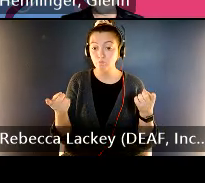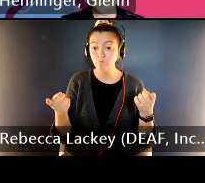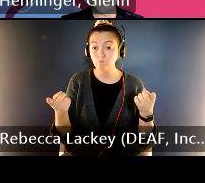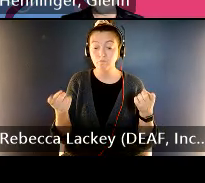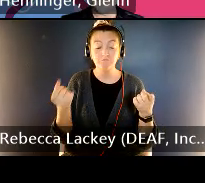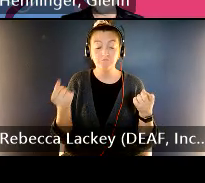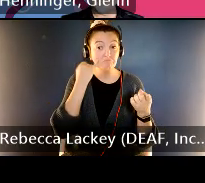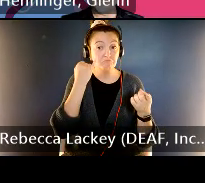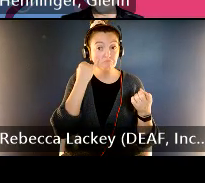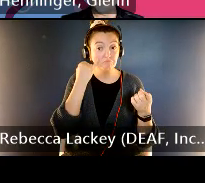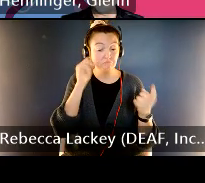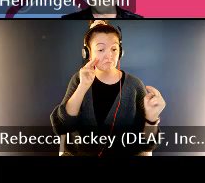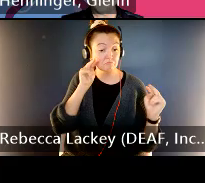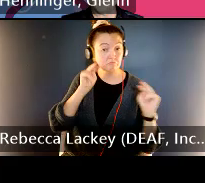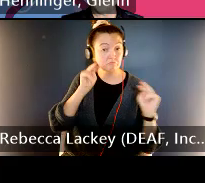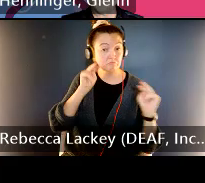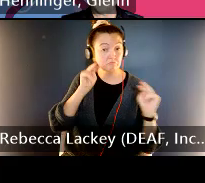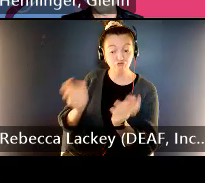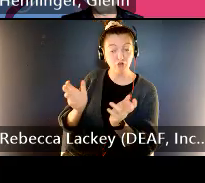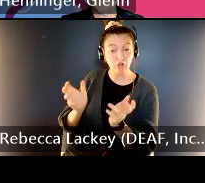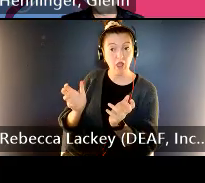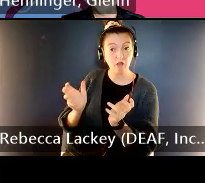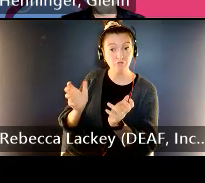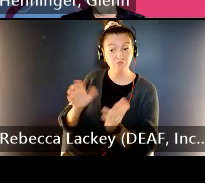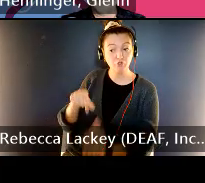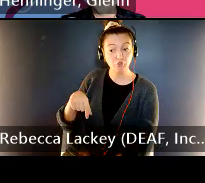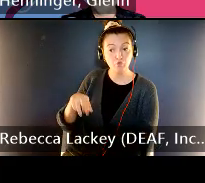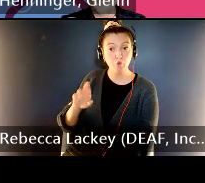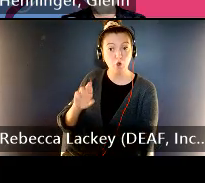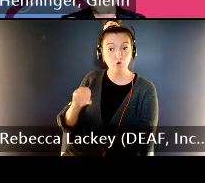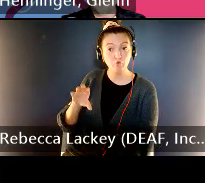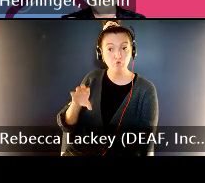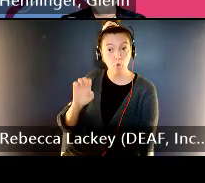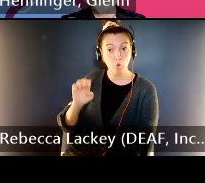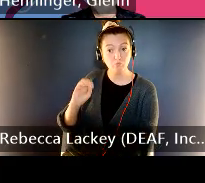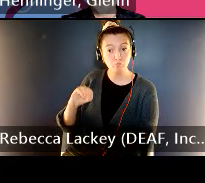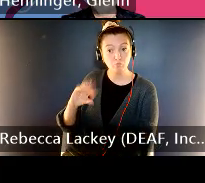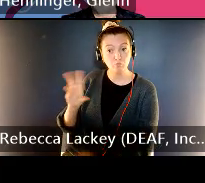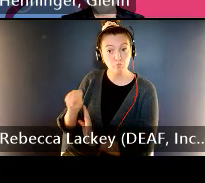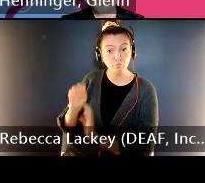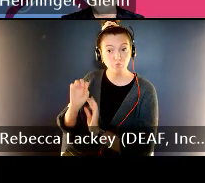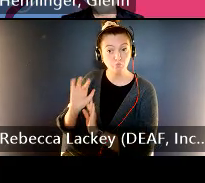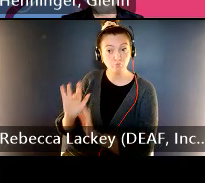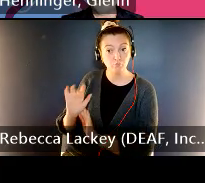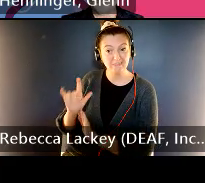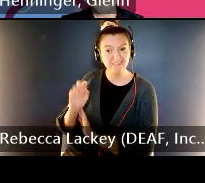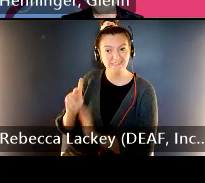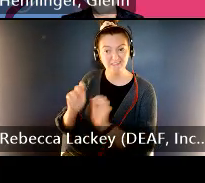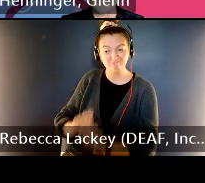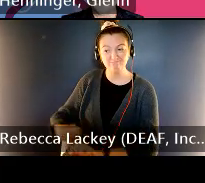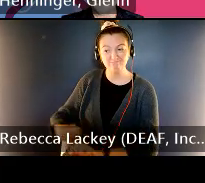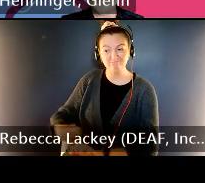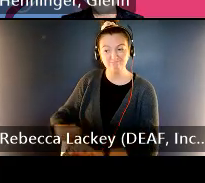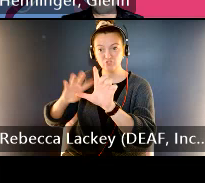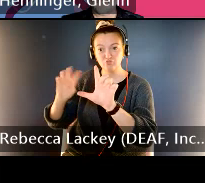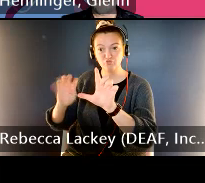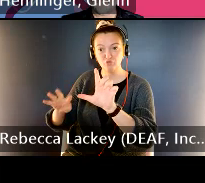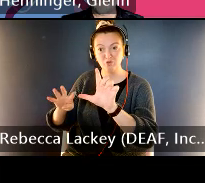there is AQR code that gives you a QikLink to the survey questions on the